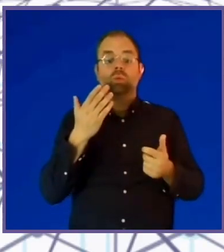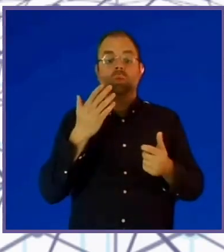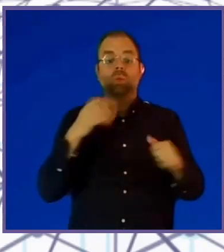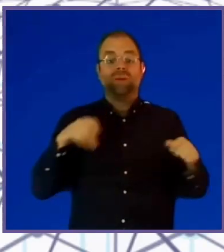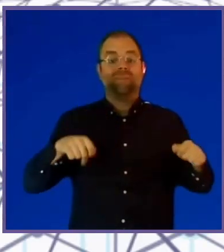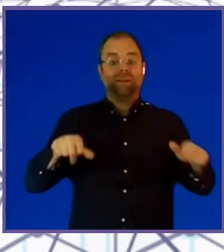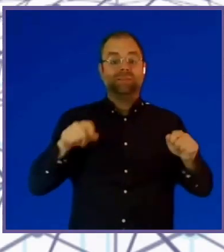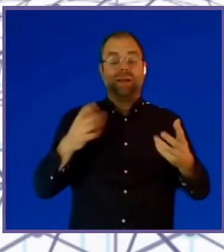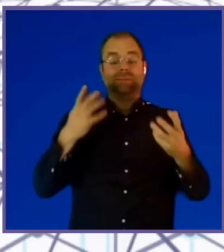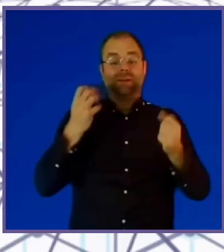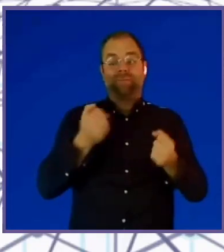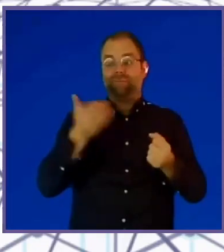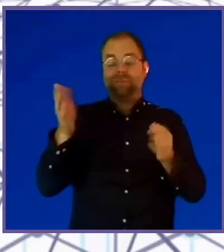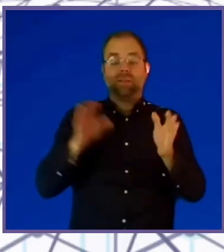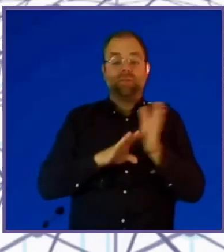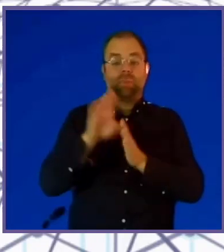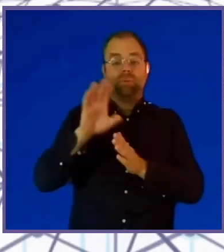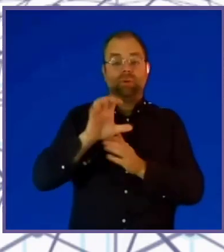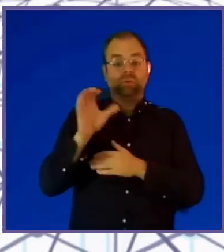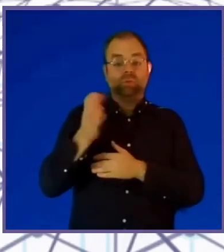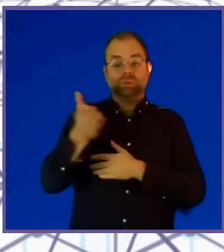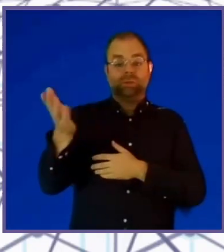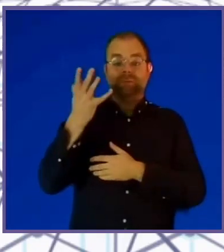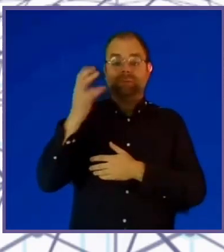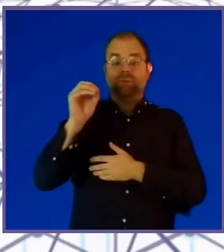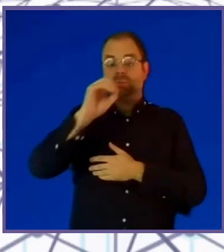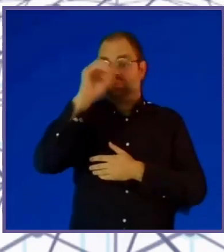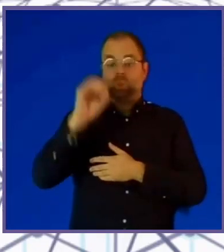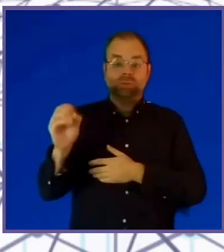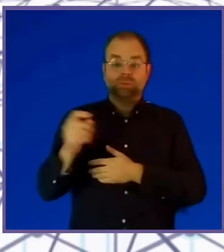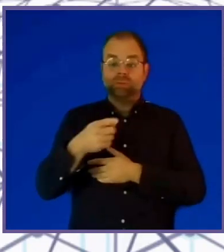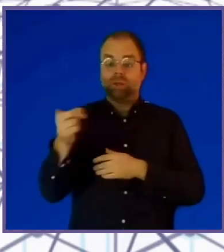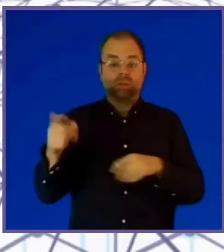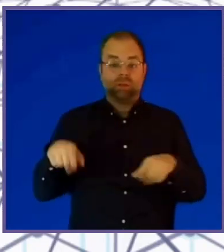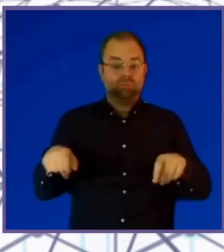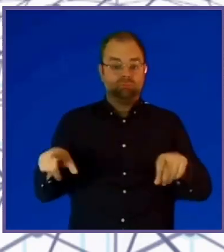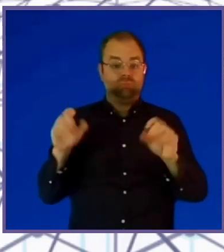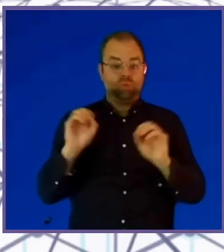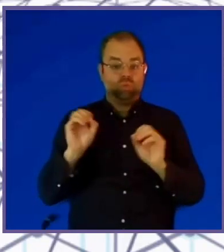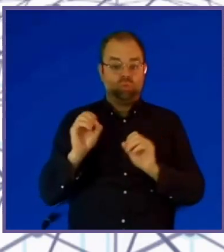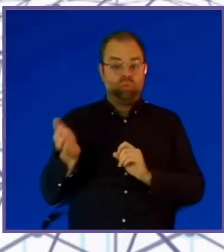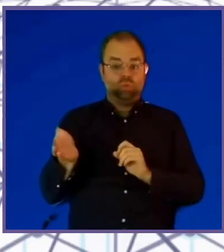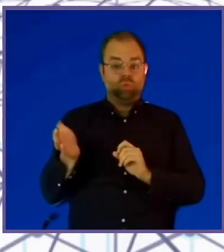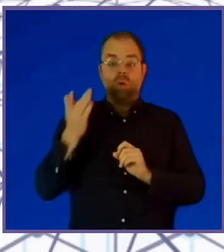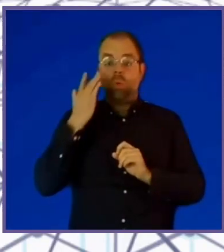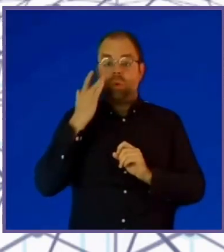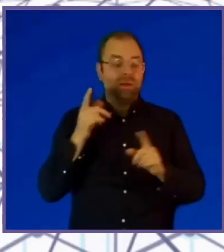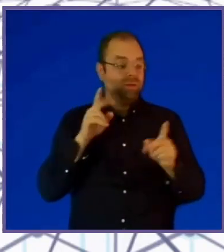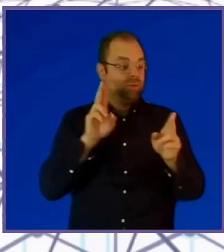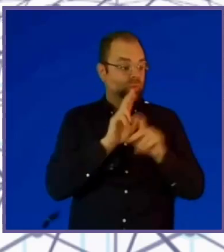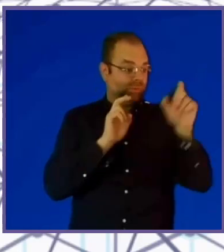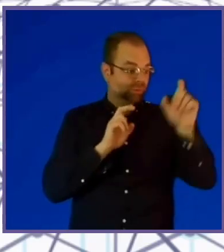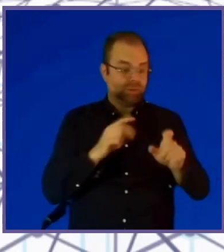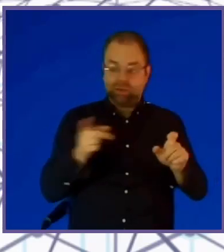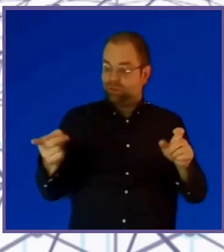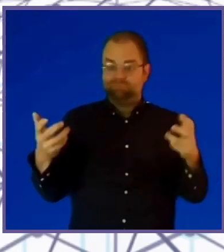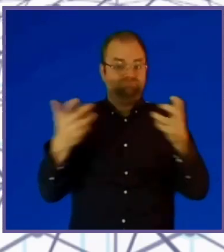We have planned how this work can become a larger, more useful piece to eliminate the wheelchair system in Nepal.